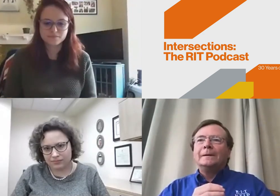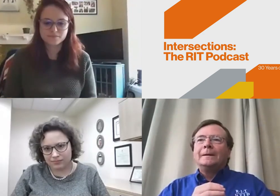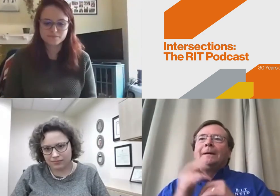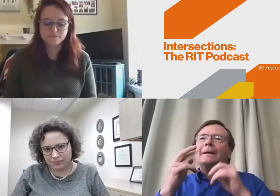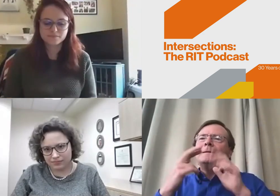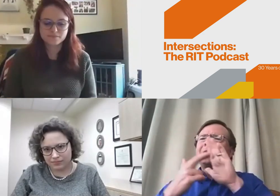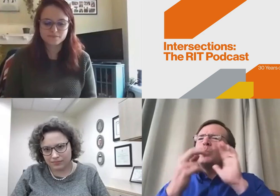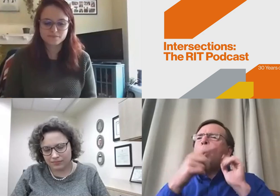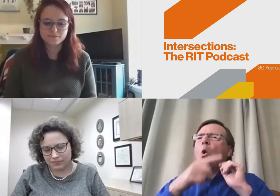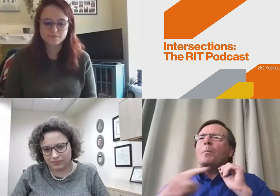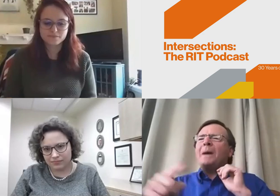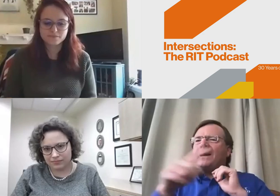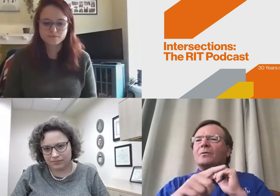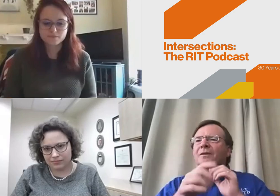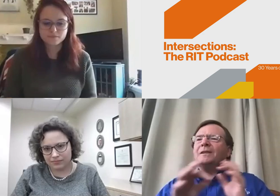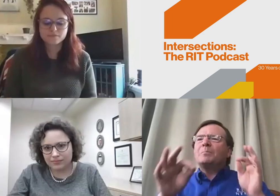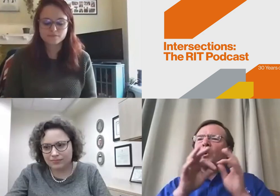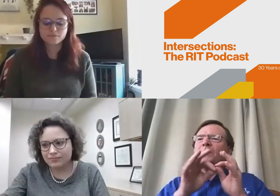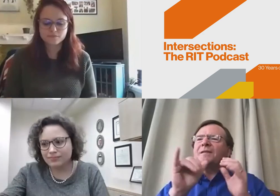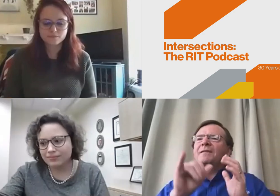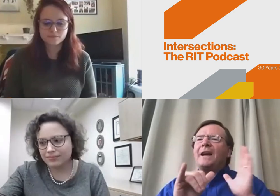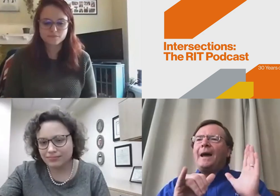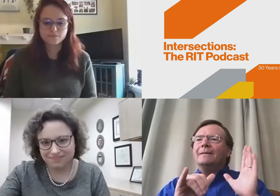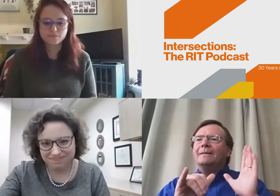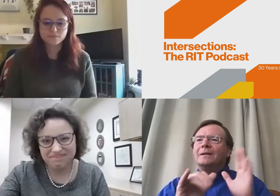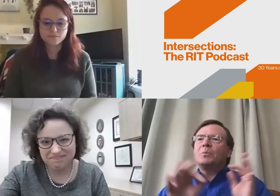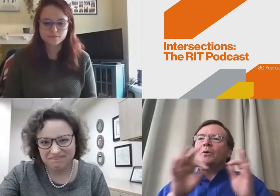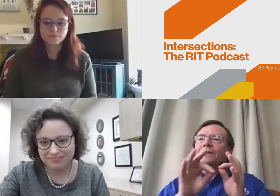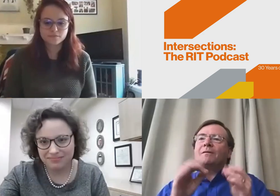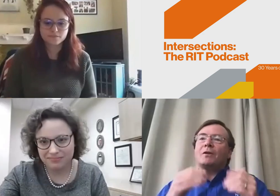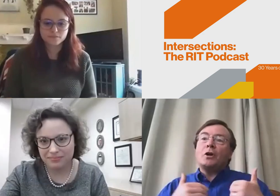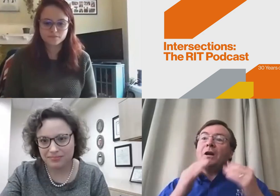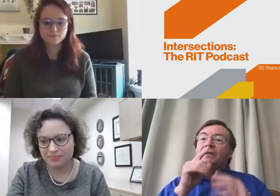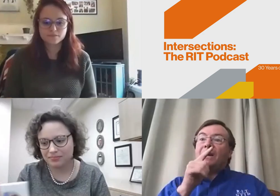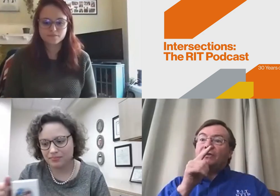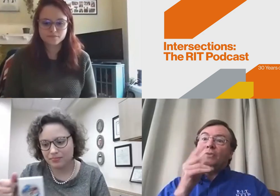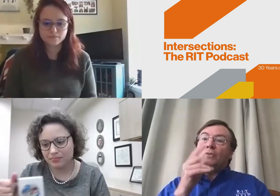And seeing role models, the importance of that, the importance of young deaf students